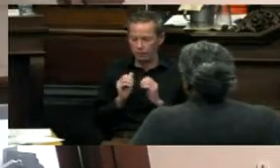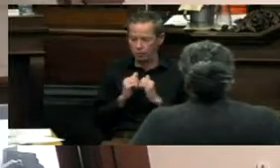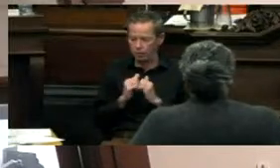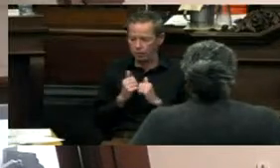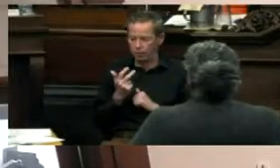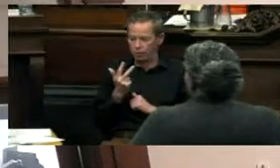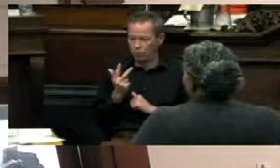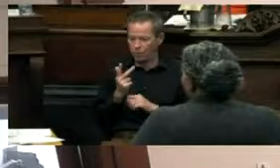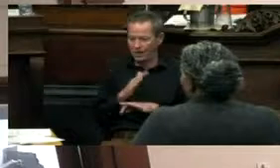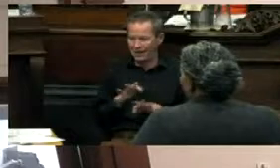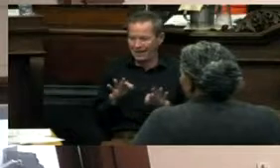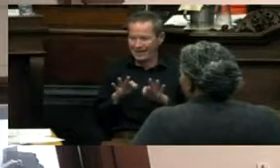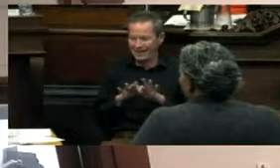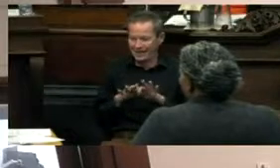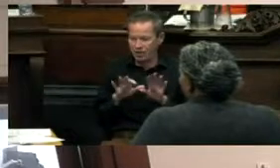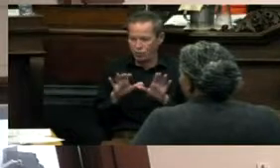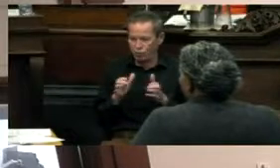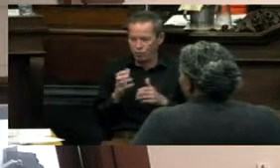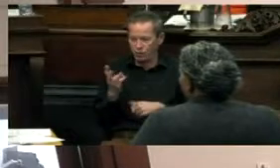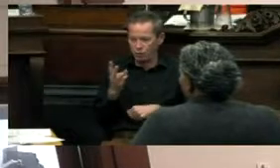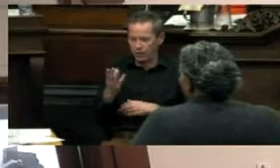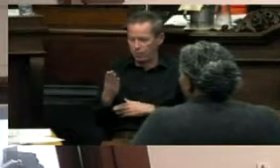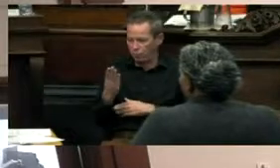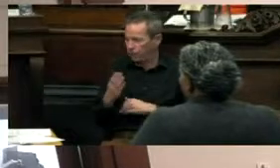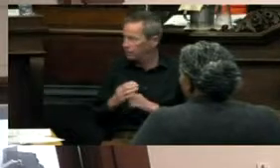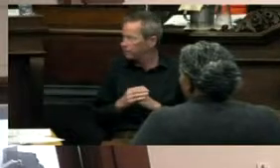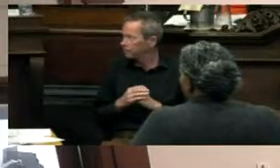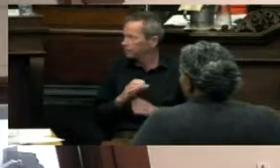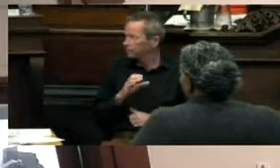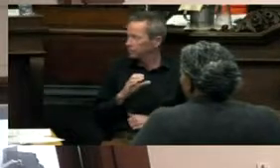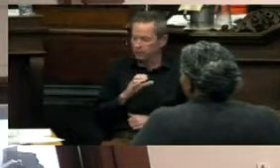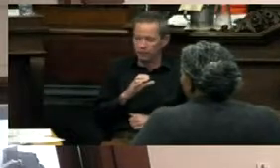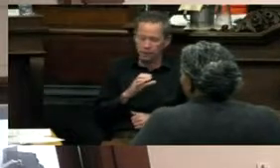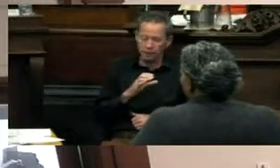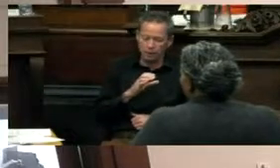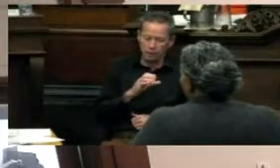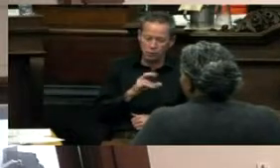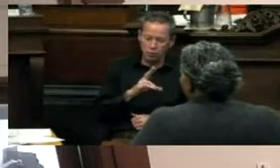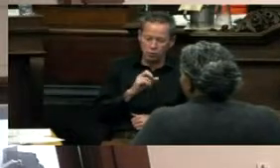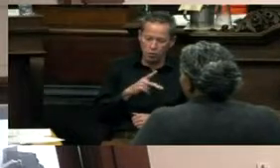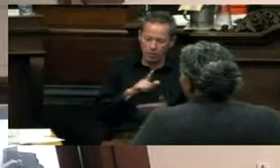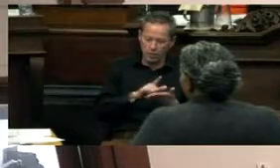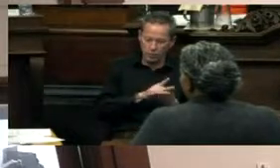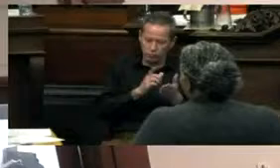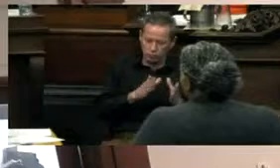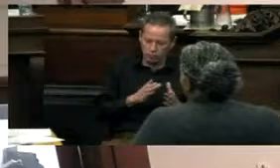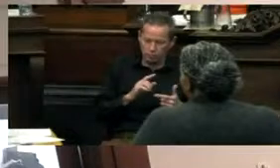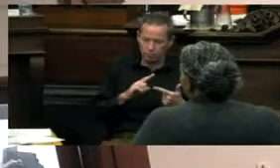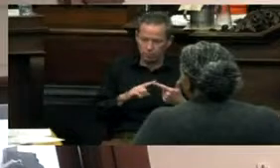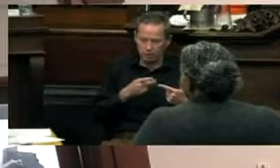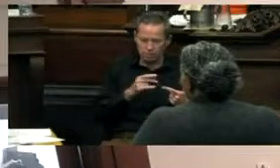there was a meeting between